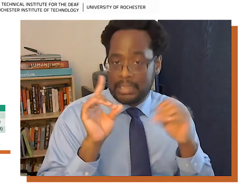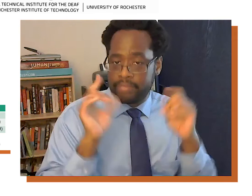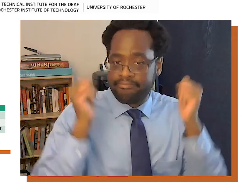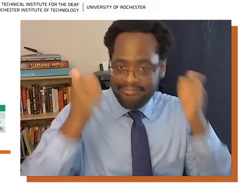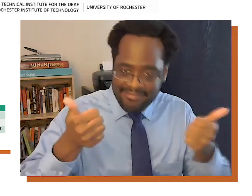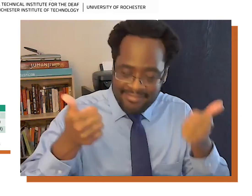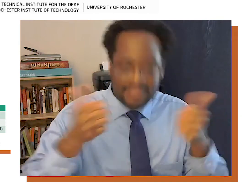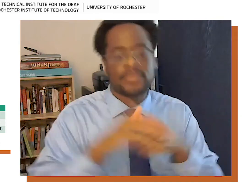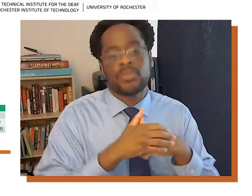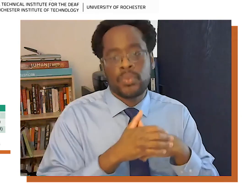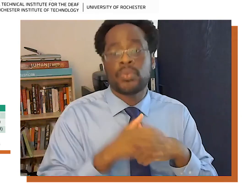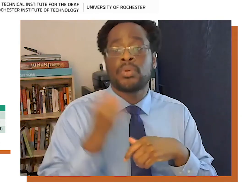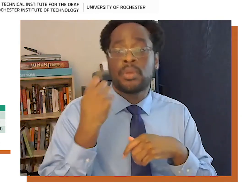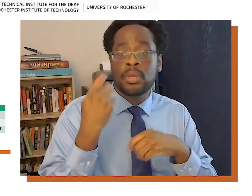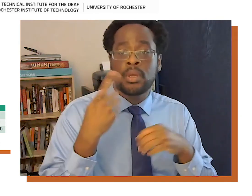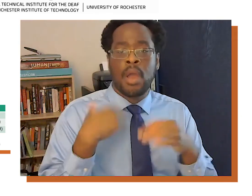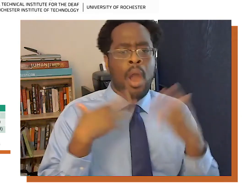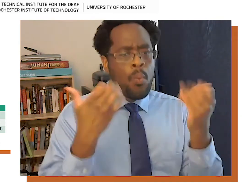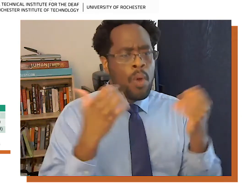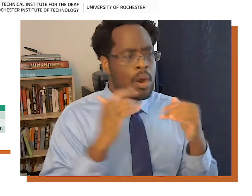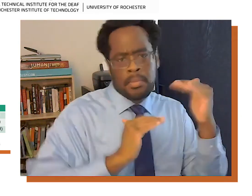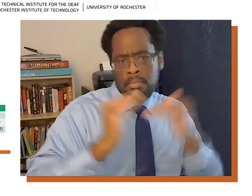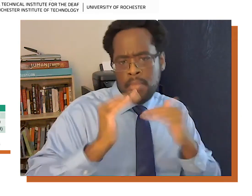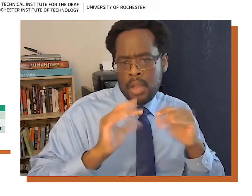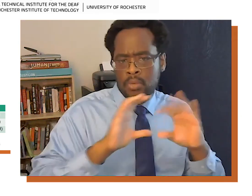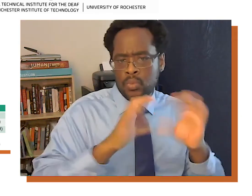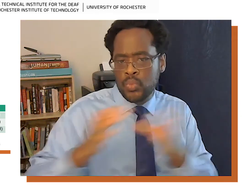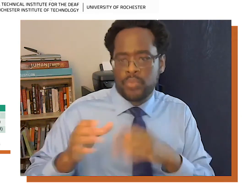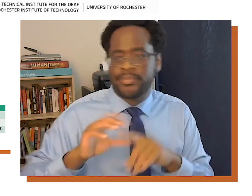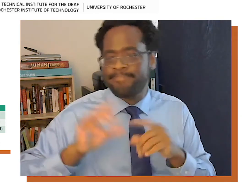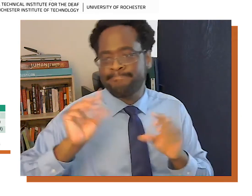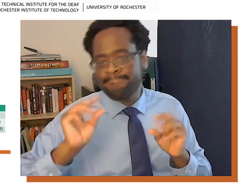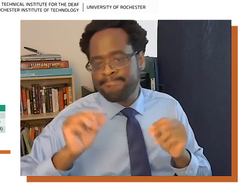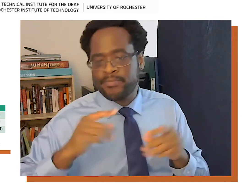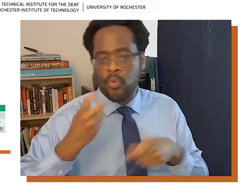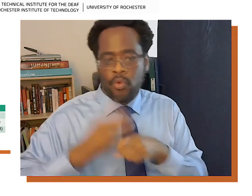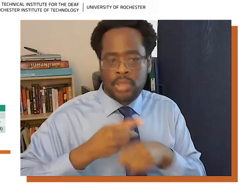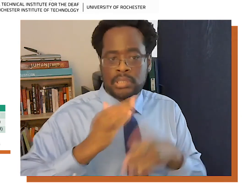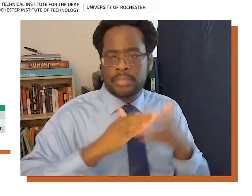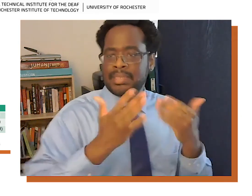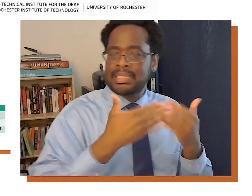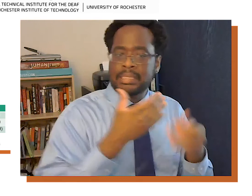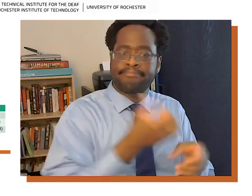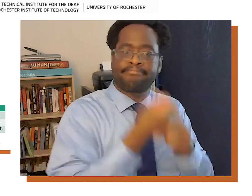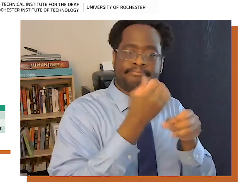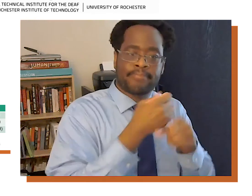Not sure exactly how I did it, but I did it, and they weren't really balanced groups.